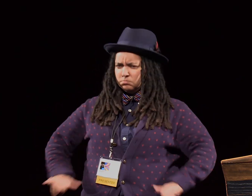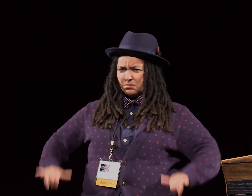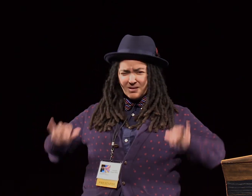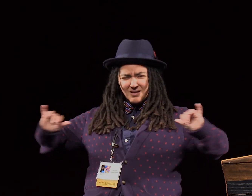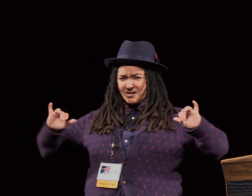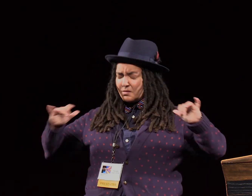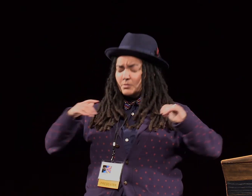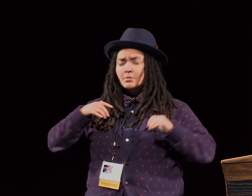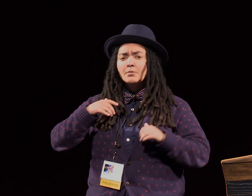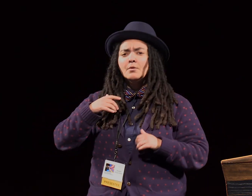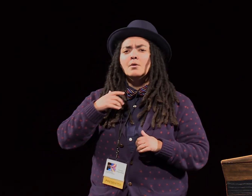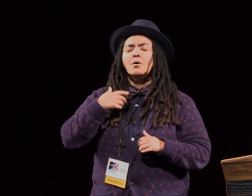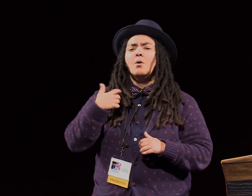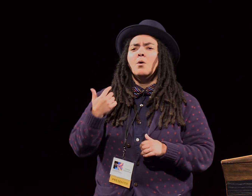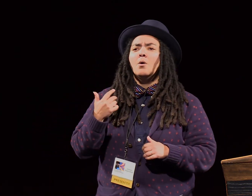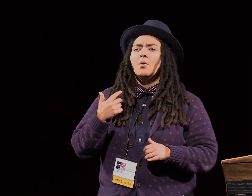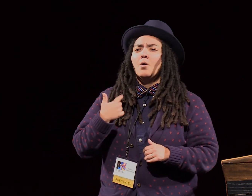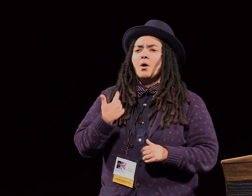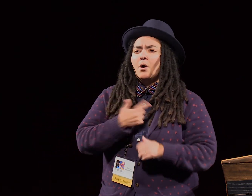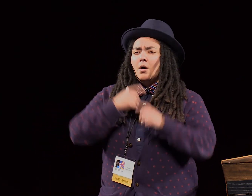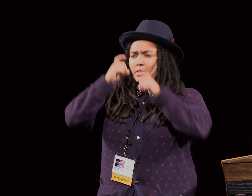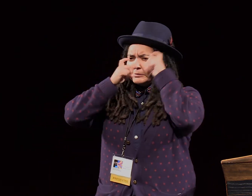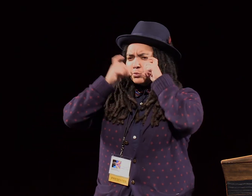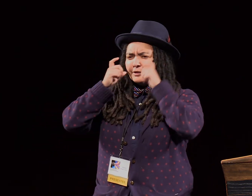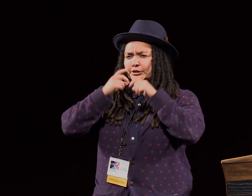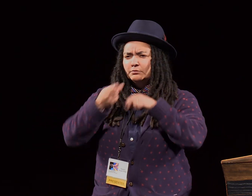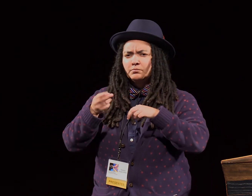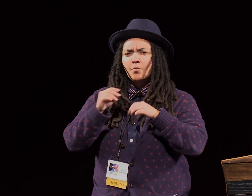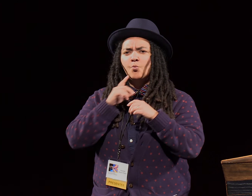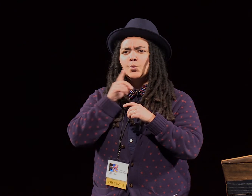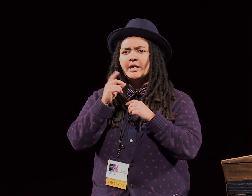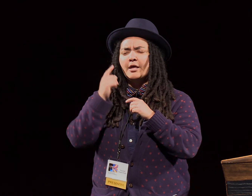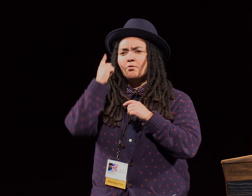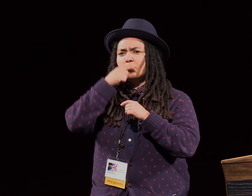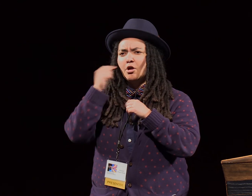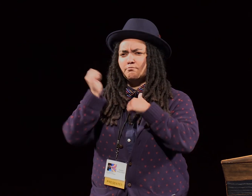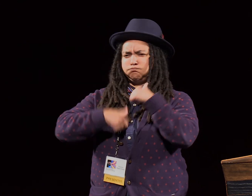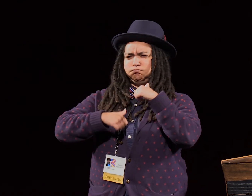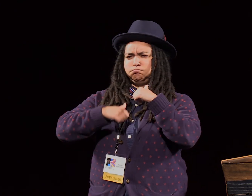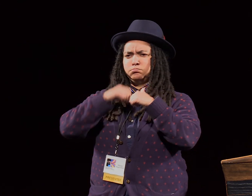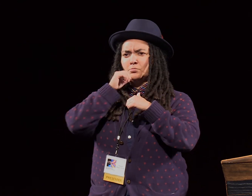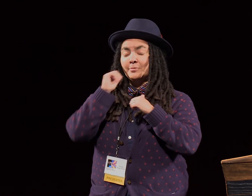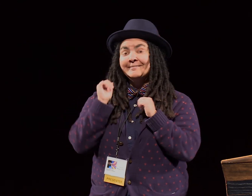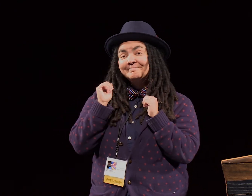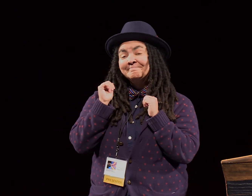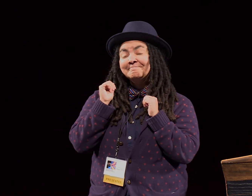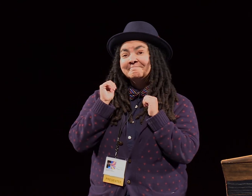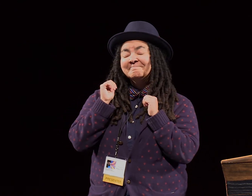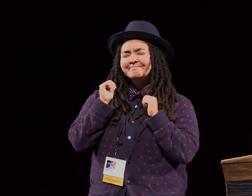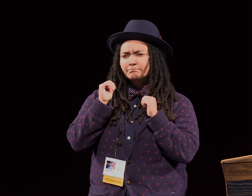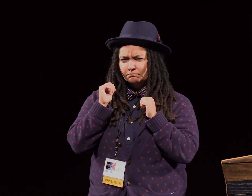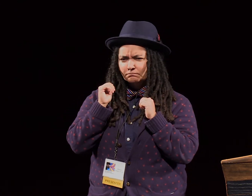When I sign, it's more like this. And the facial expression is more